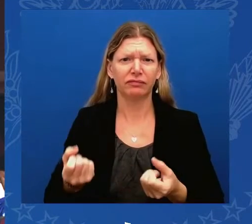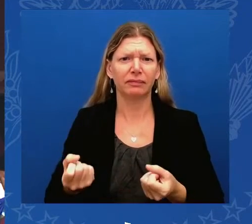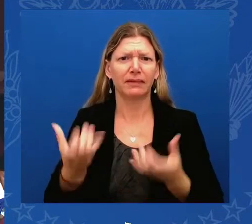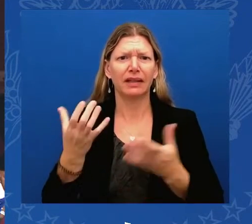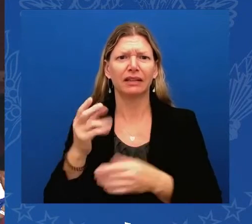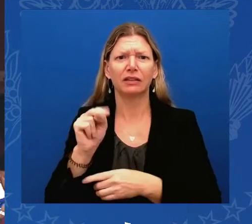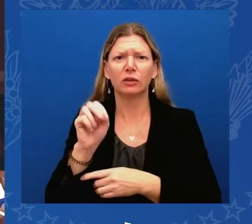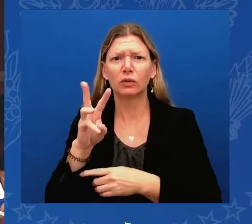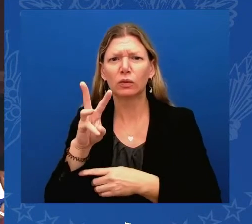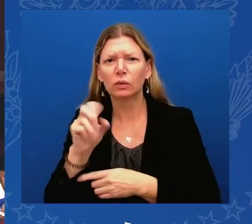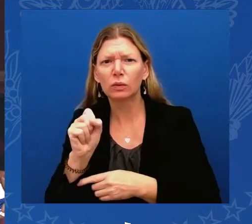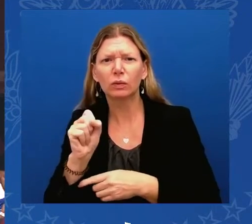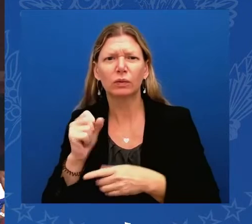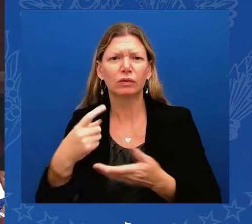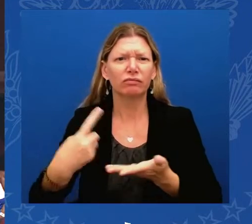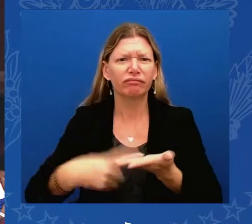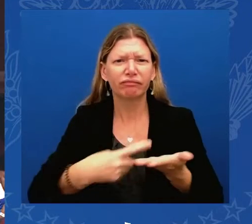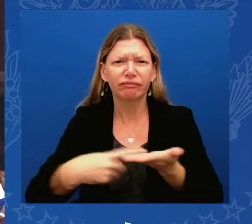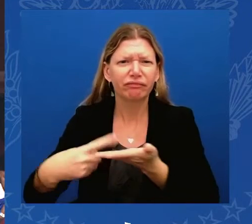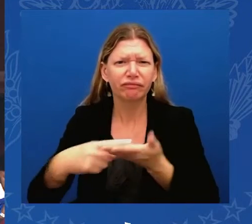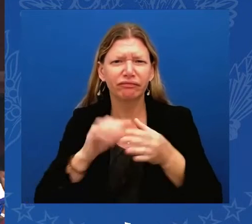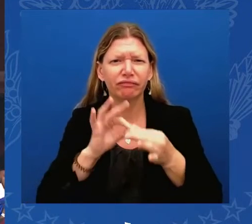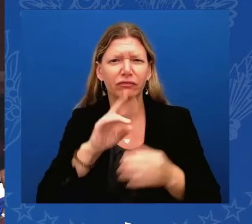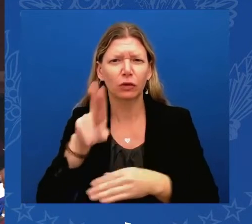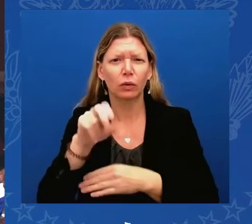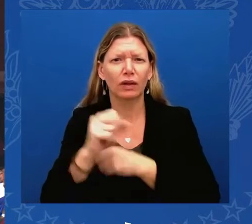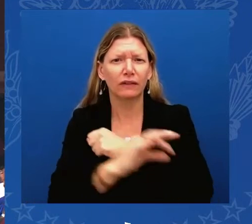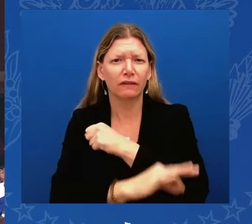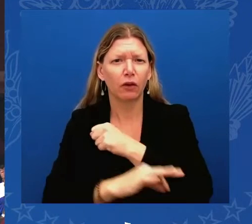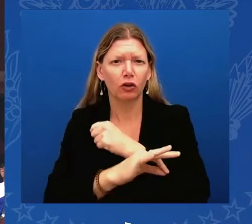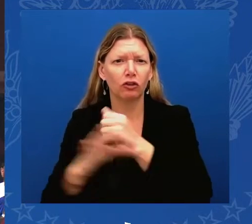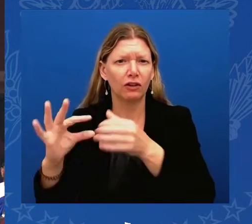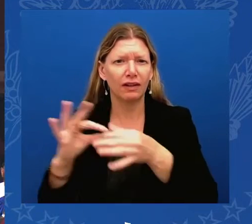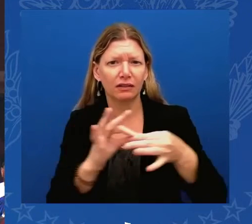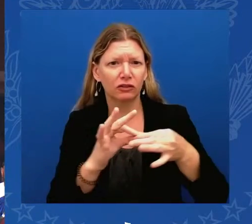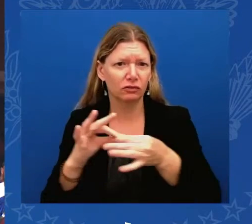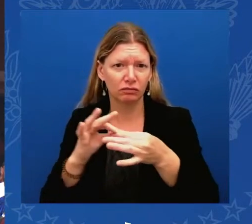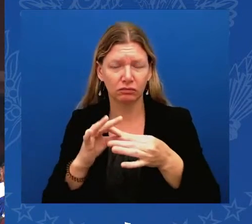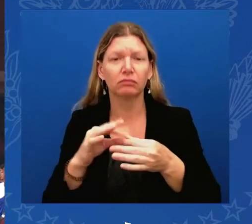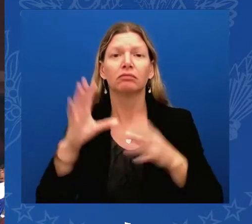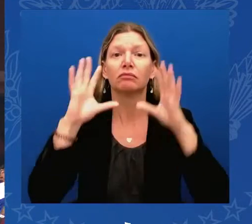President Biden served as chairman or ranking member of the Senate Foreign Relations Committee